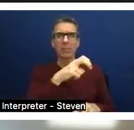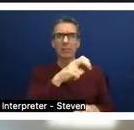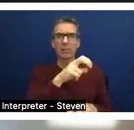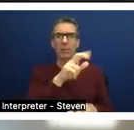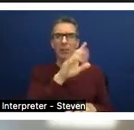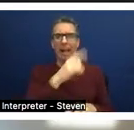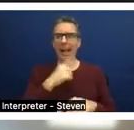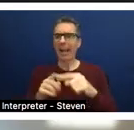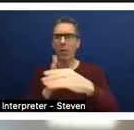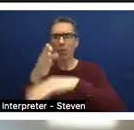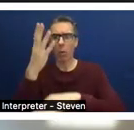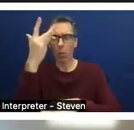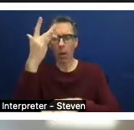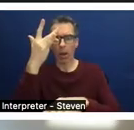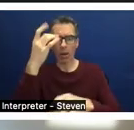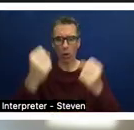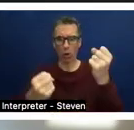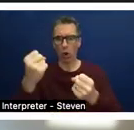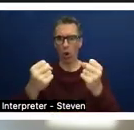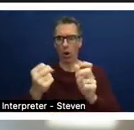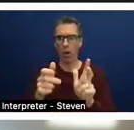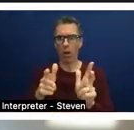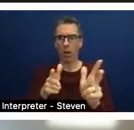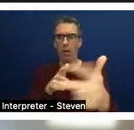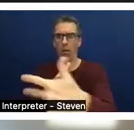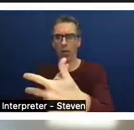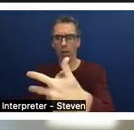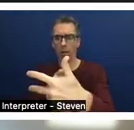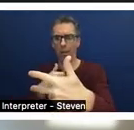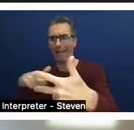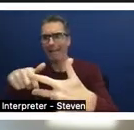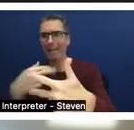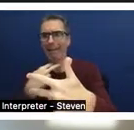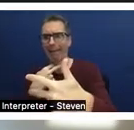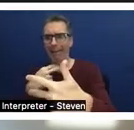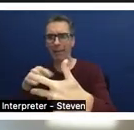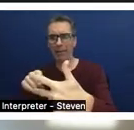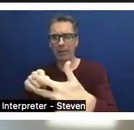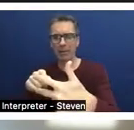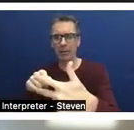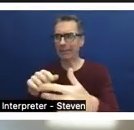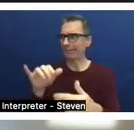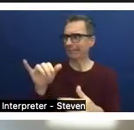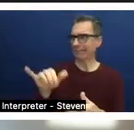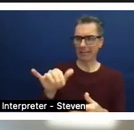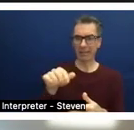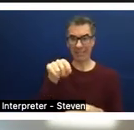because there's a car blocking your way. So anything that can be helped design-wise to prevent that